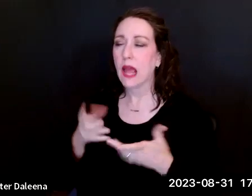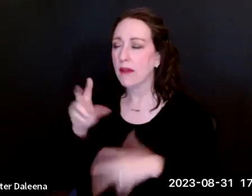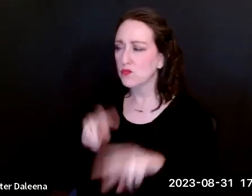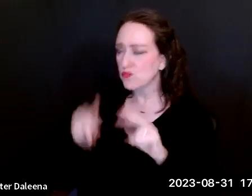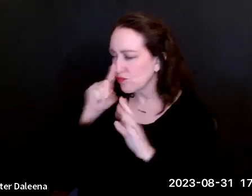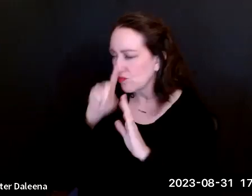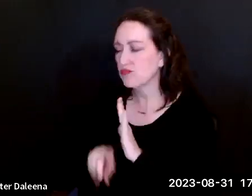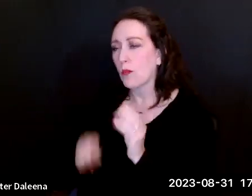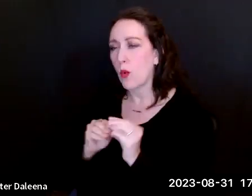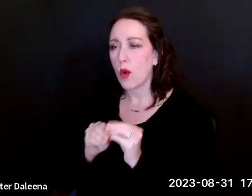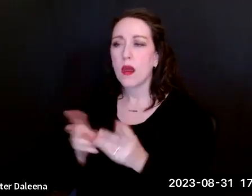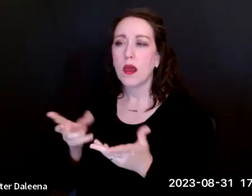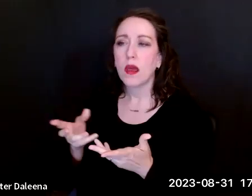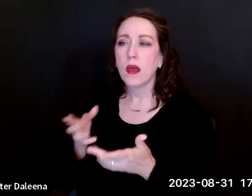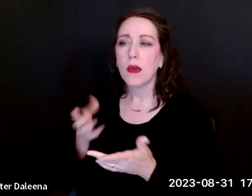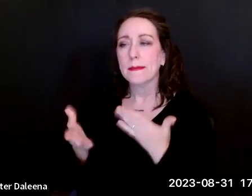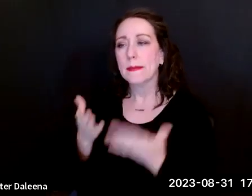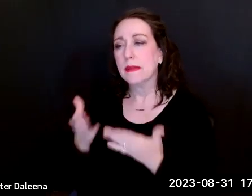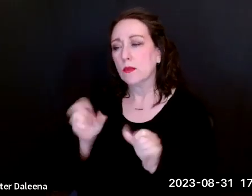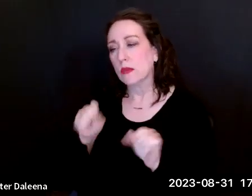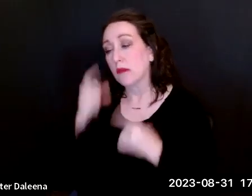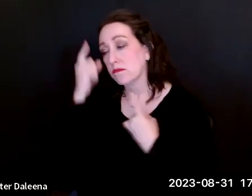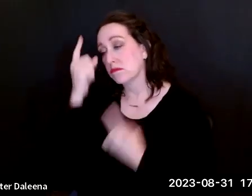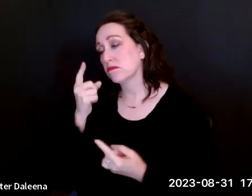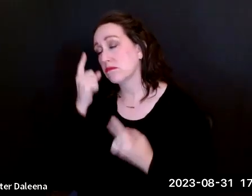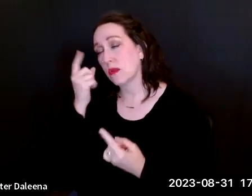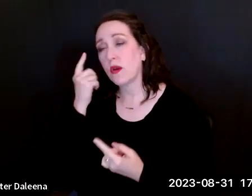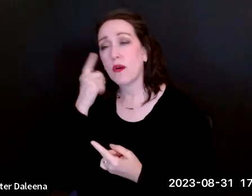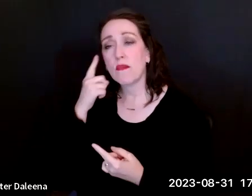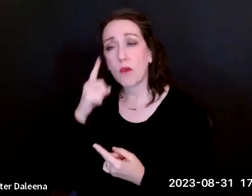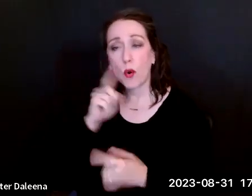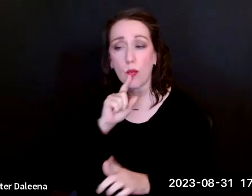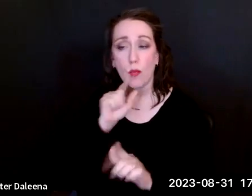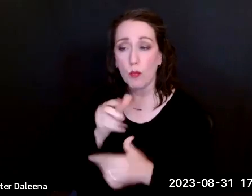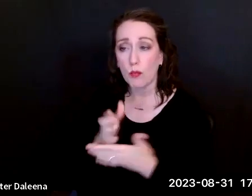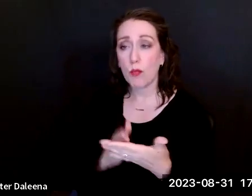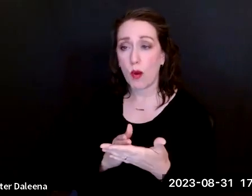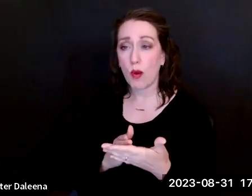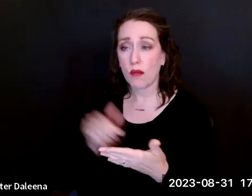bit more but it might maybe something that we can consider for the report portion of this to